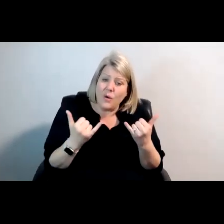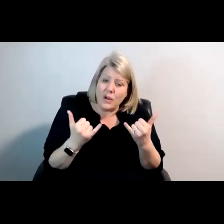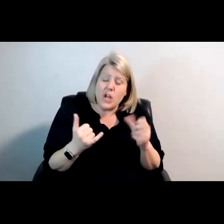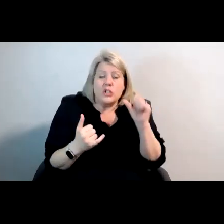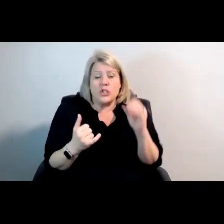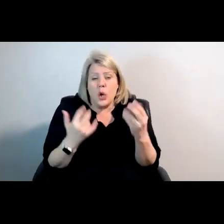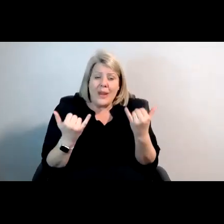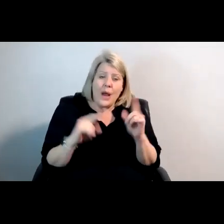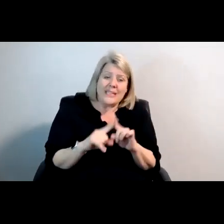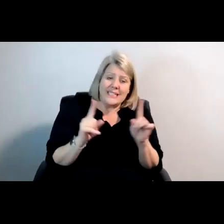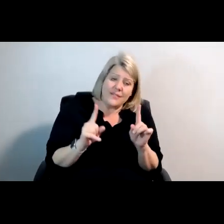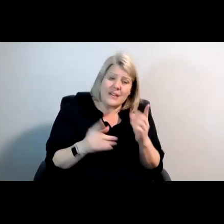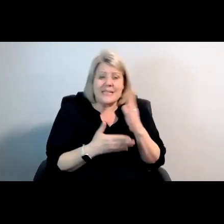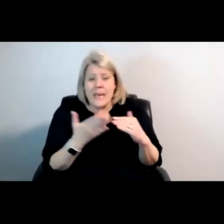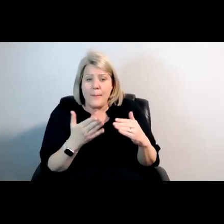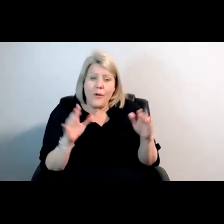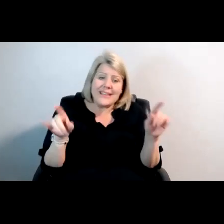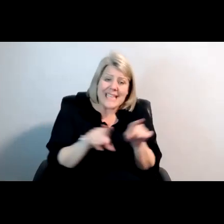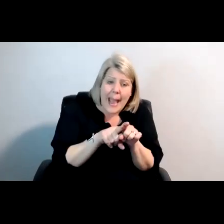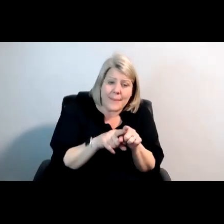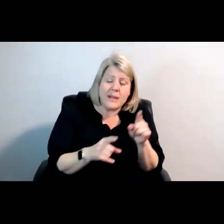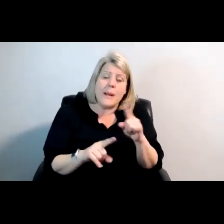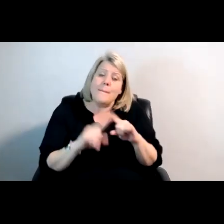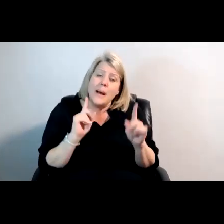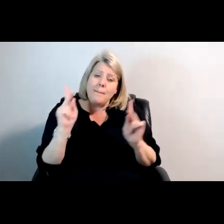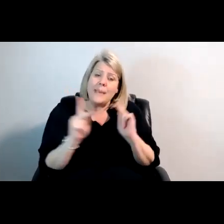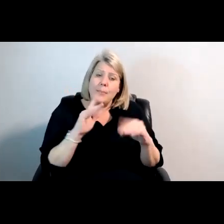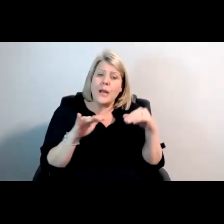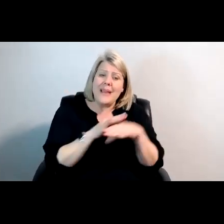Some are different. Most of them are the same. But people come in and out of our lives all the time.